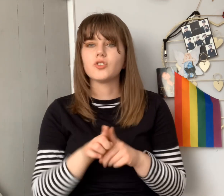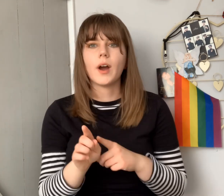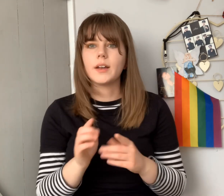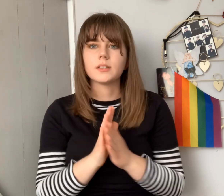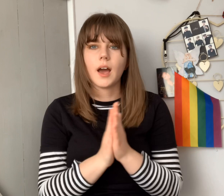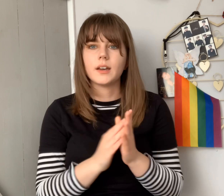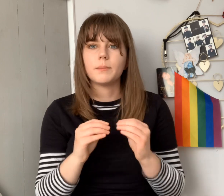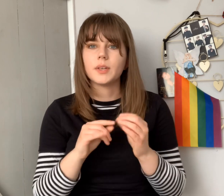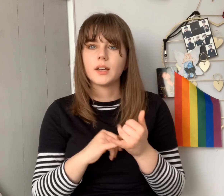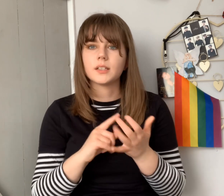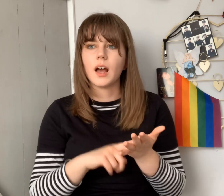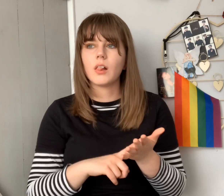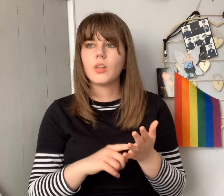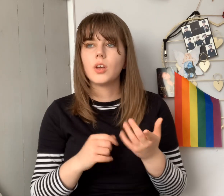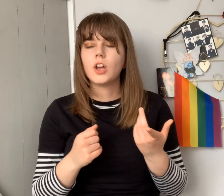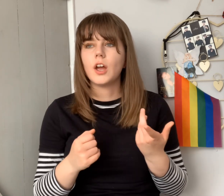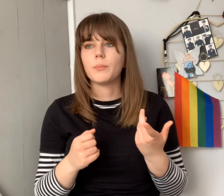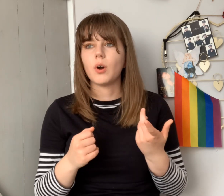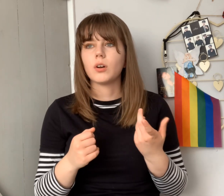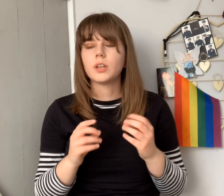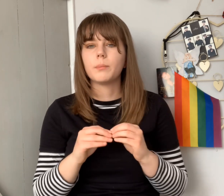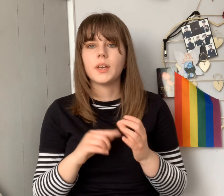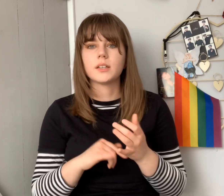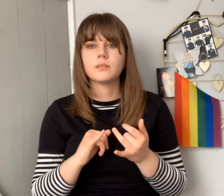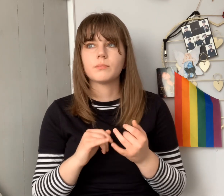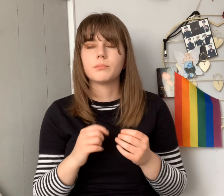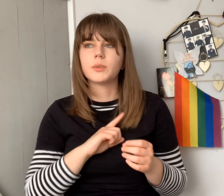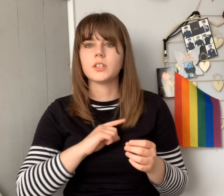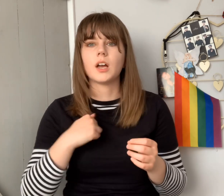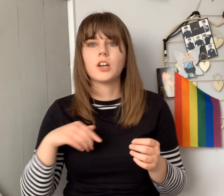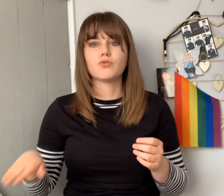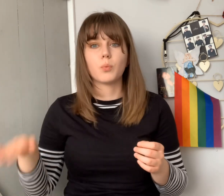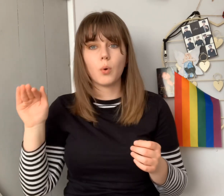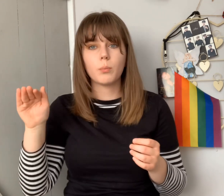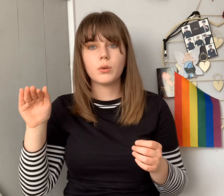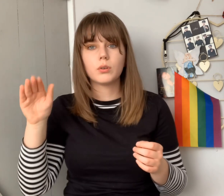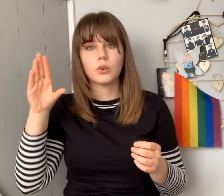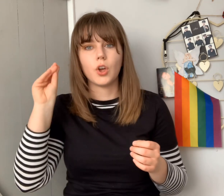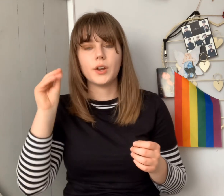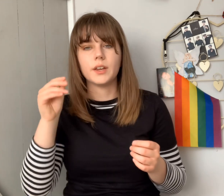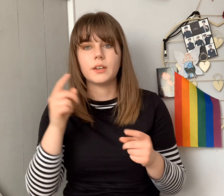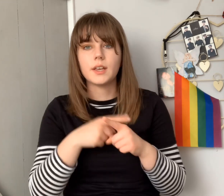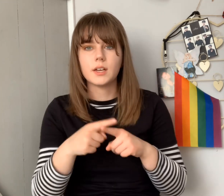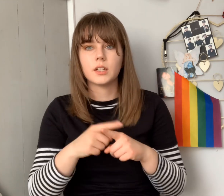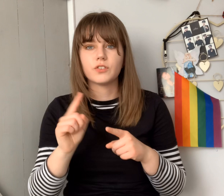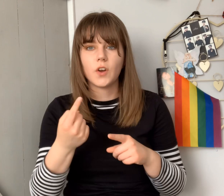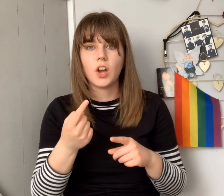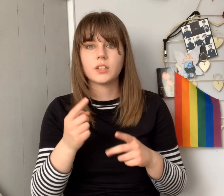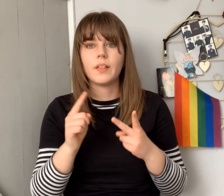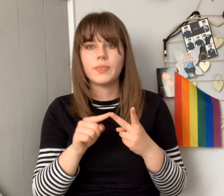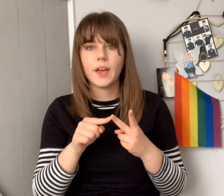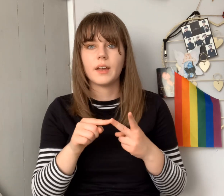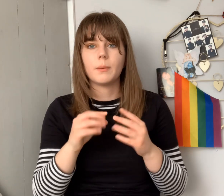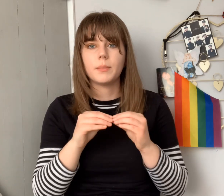I've tried siging BSL but because I grew up learning English first